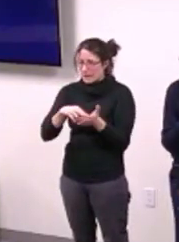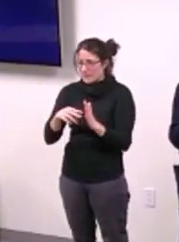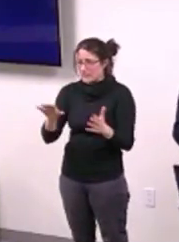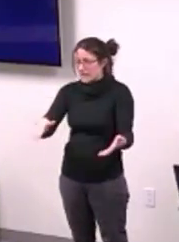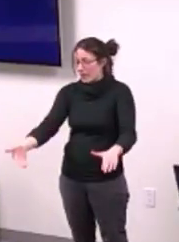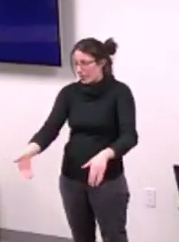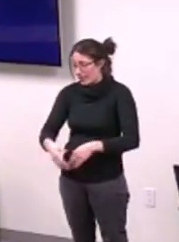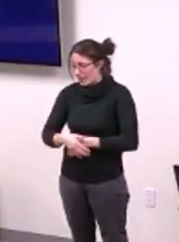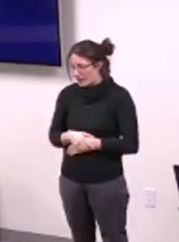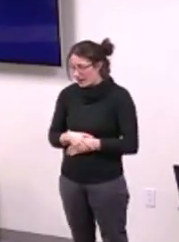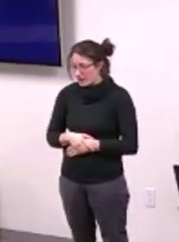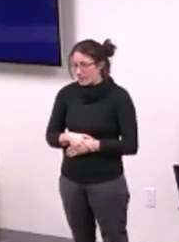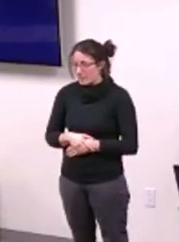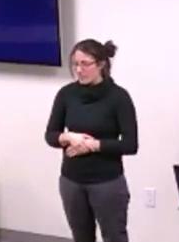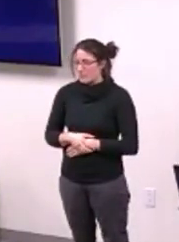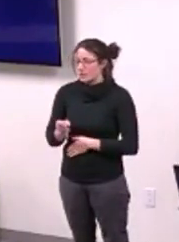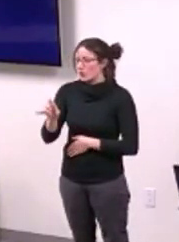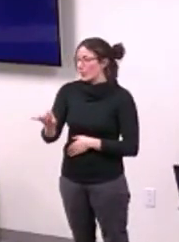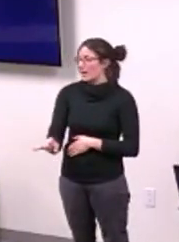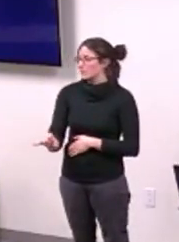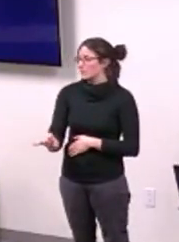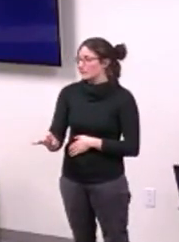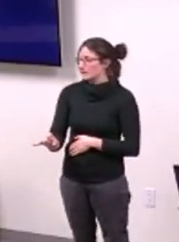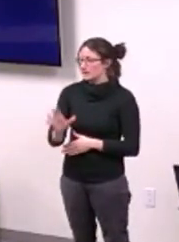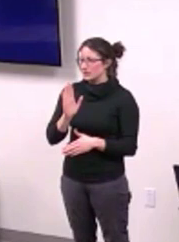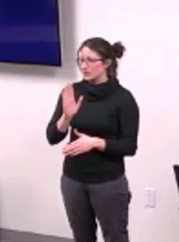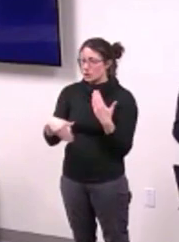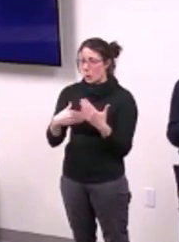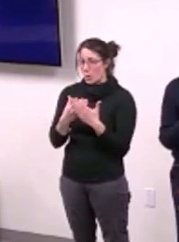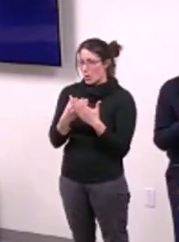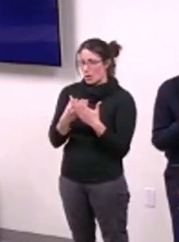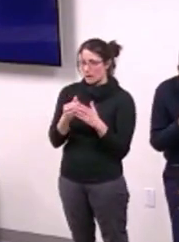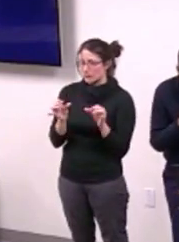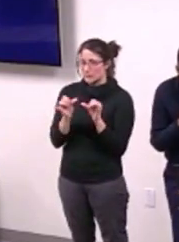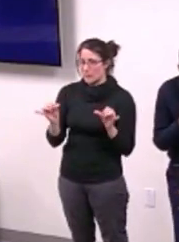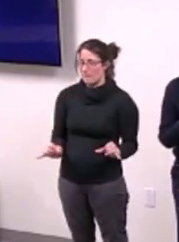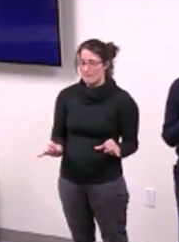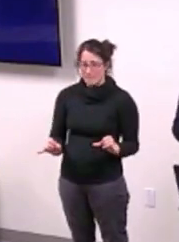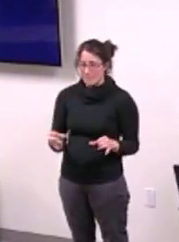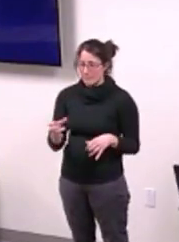And that, that's the entire carceral system. Is like time is death.